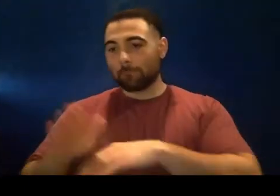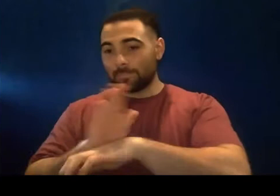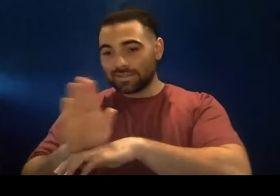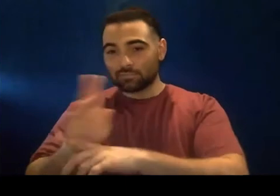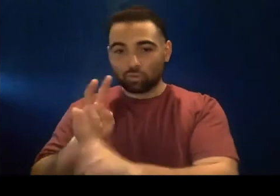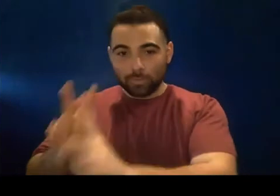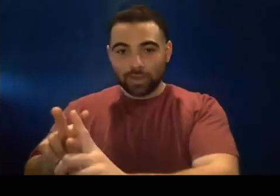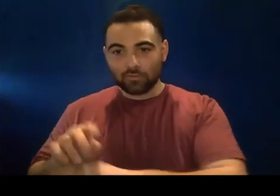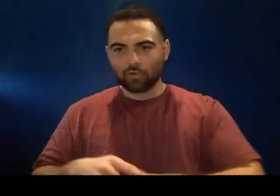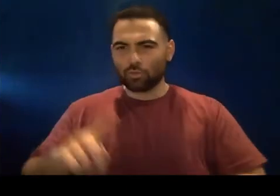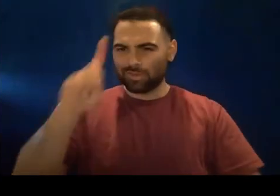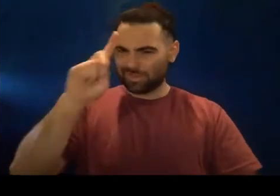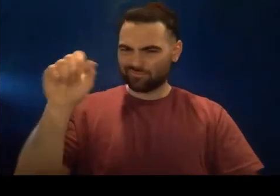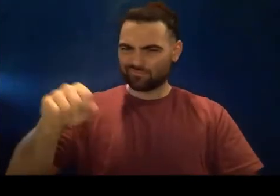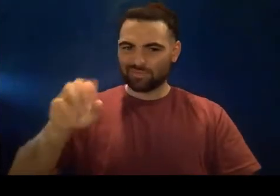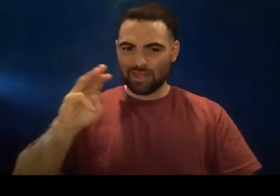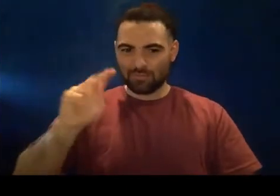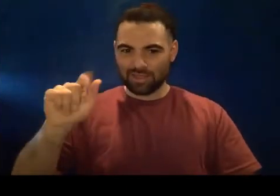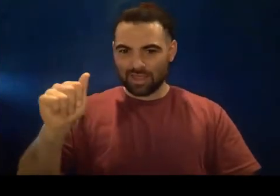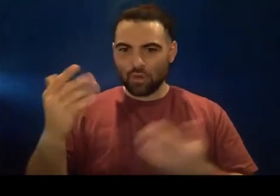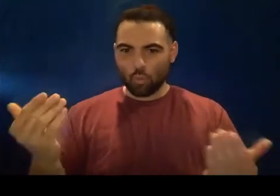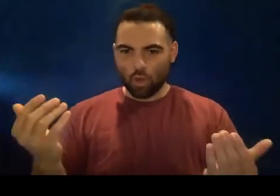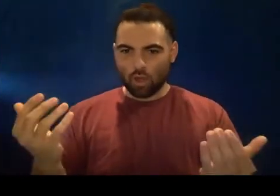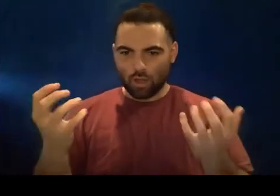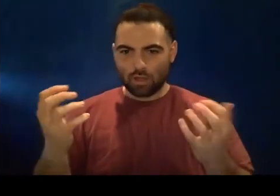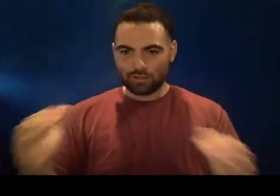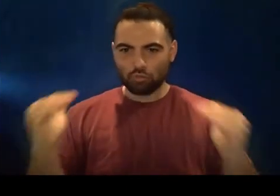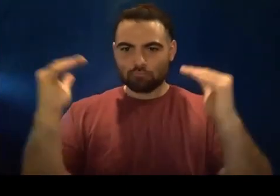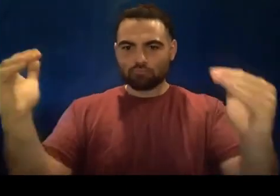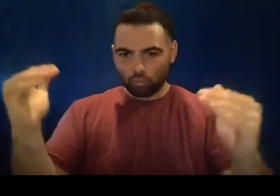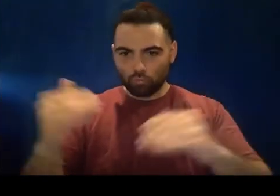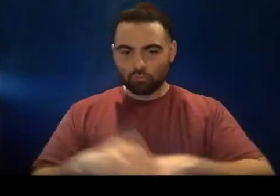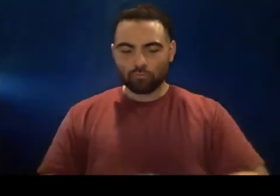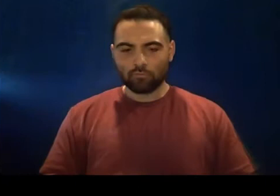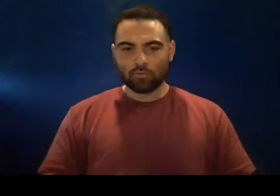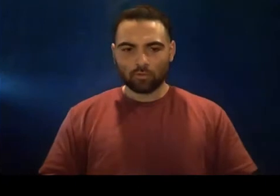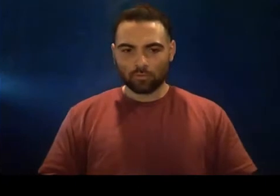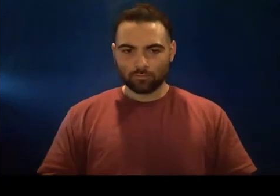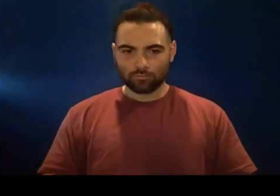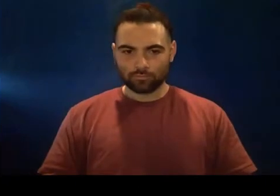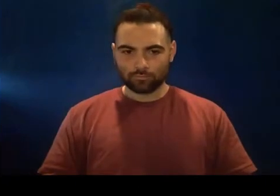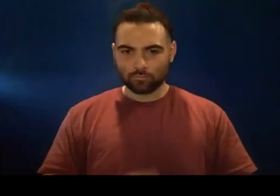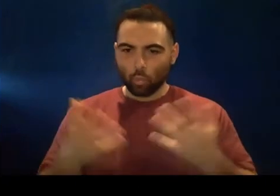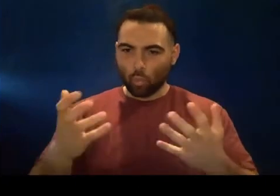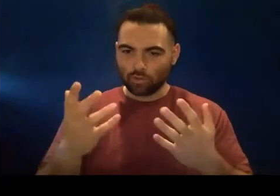you would think the MTA would wanna improve these things and think beyond what the ADA requires in the law